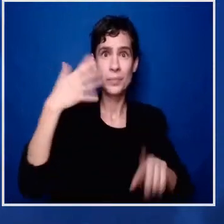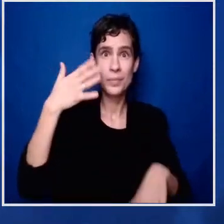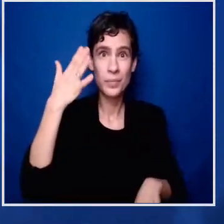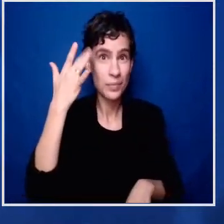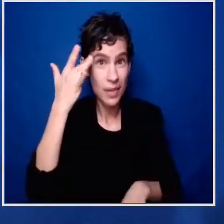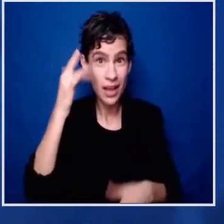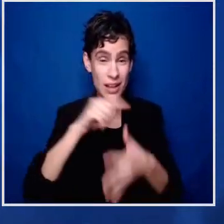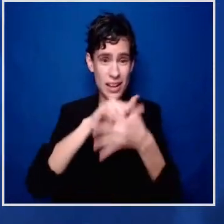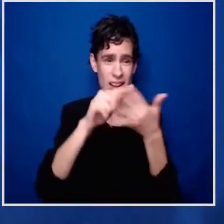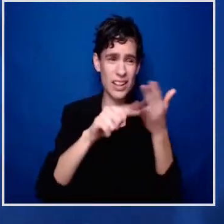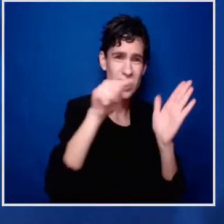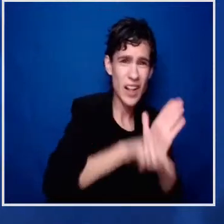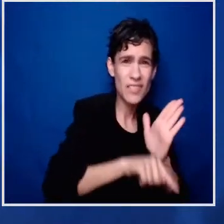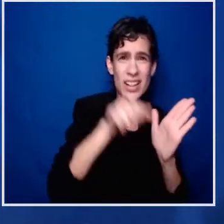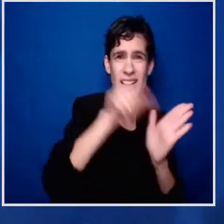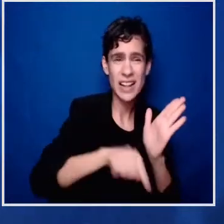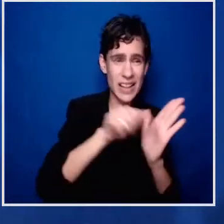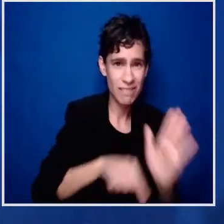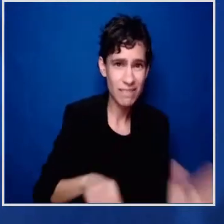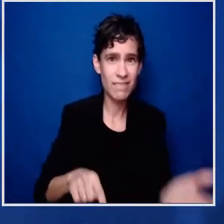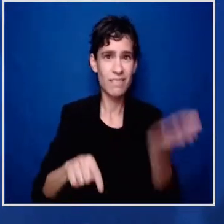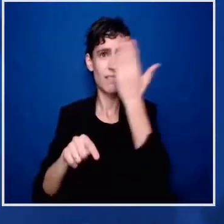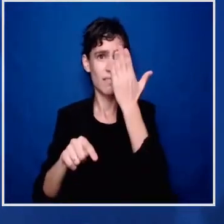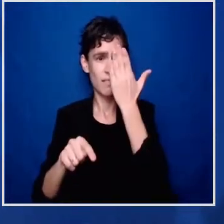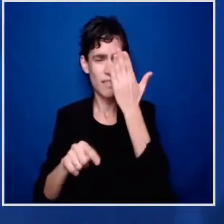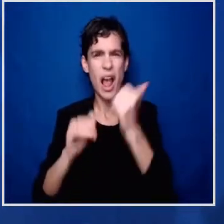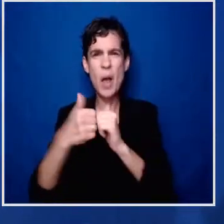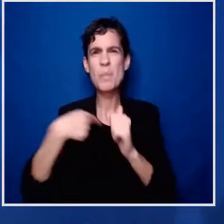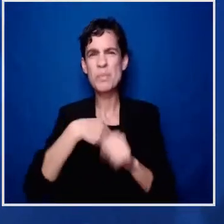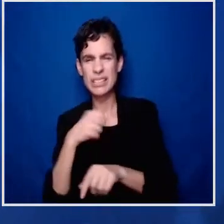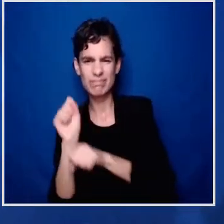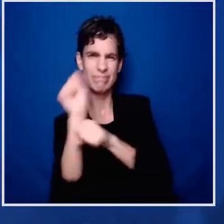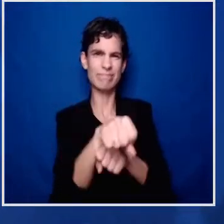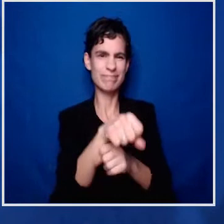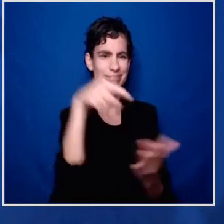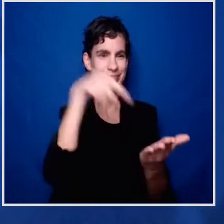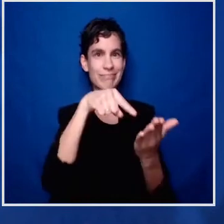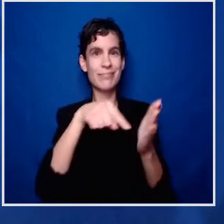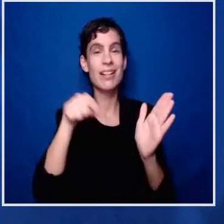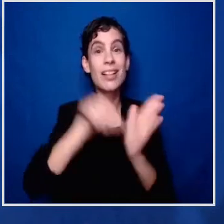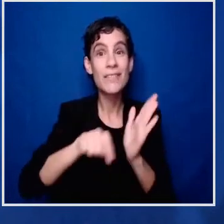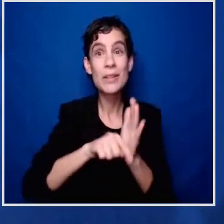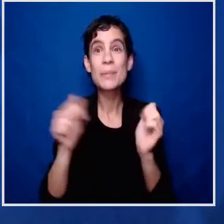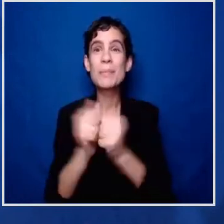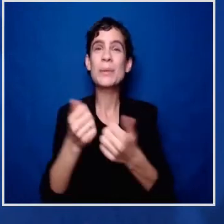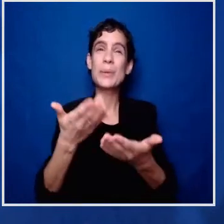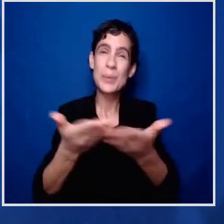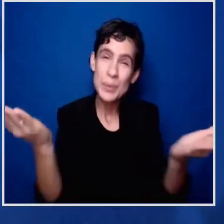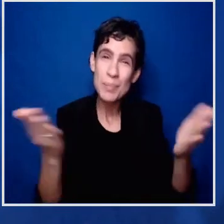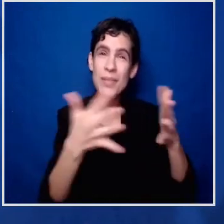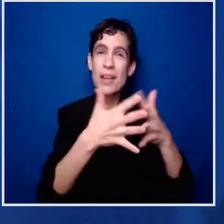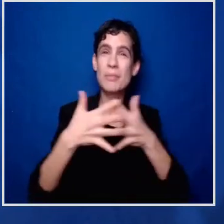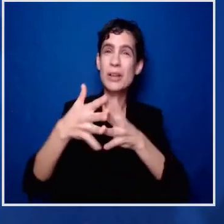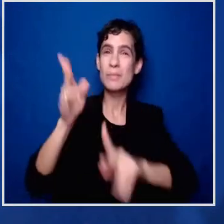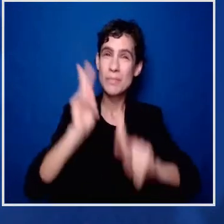AND A SERVANT'S HEART. THANK YOU FOR SERVING OTHERS. THAT IS HOW AMERICA WILL EMERGE FROM THESE DIFFICULT TIMES. THAT IS HOW WE WILL RECOVER AND COME BACK STRONGER. BECAUSE TOGETHER, NOTHING IS INSURMOUNTABLE. TOGETHER, WE ARE THE BEST OF